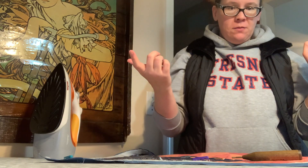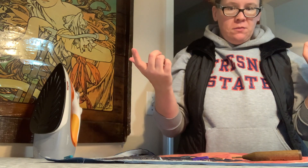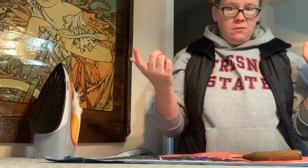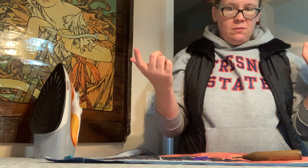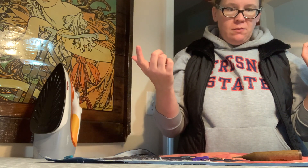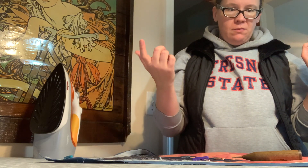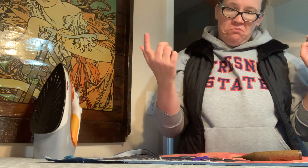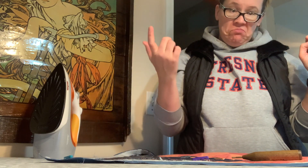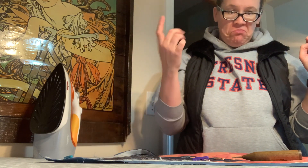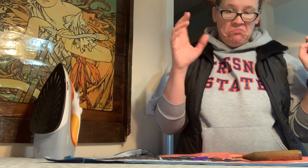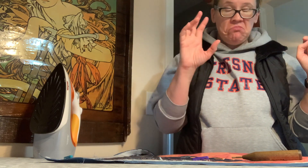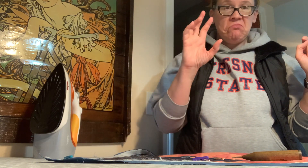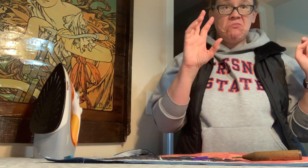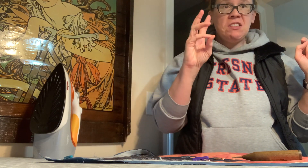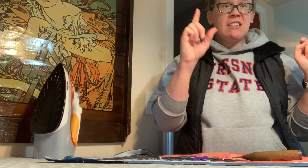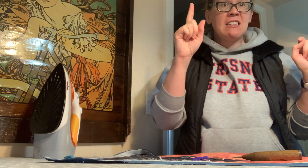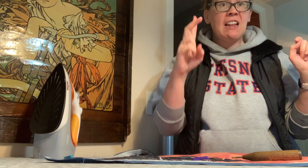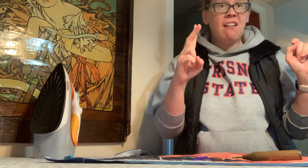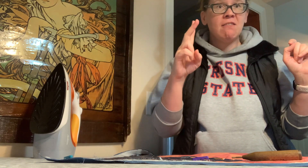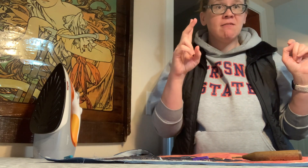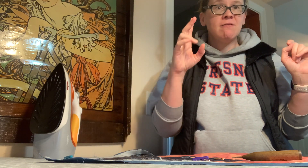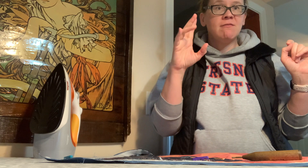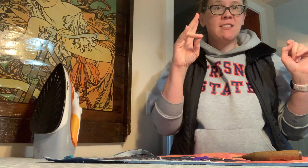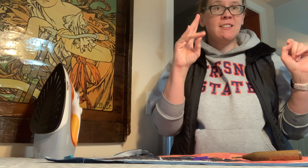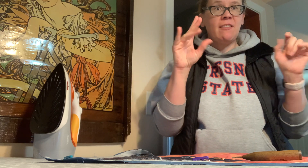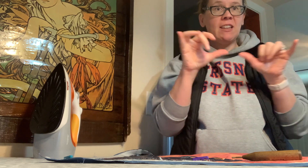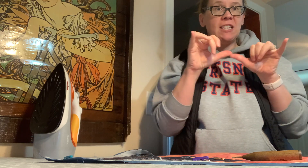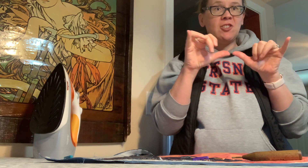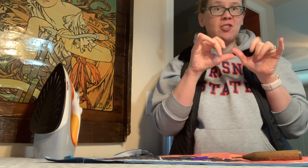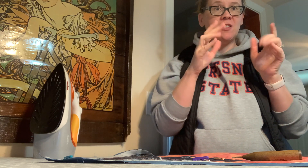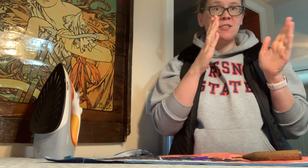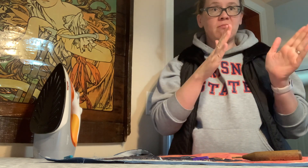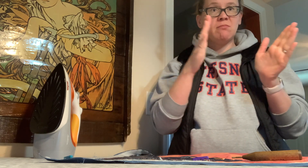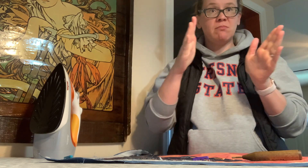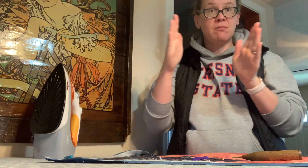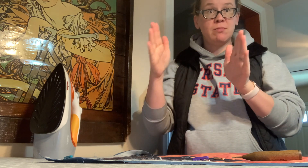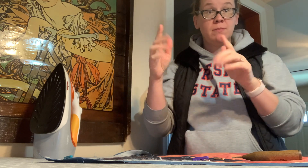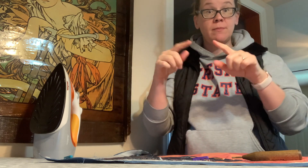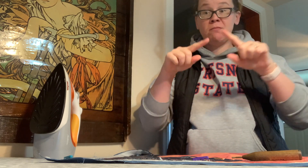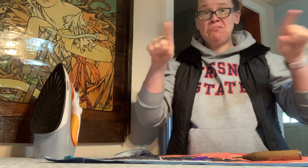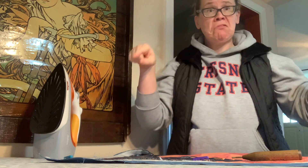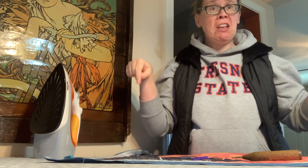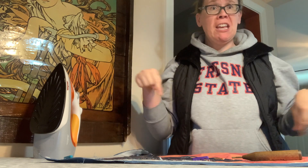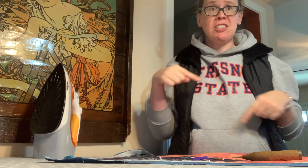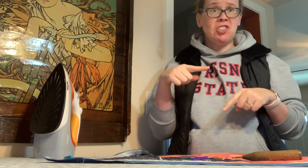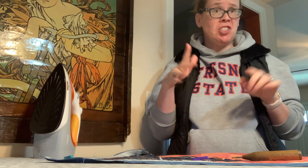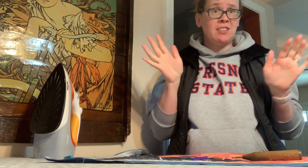So maybe Ii would say six or six and a half seven inches apart. I am an over-pinner. Um,